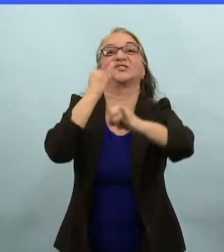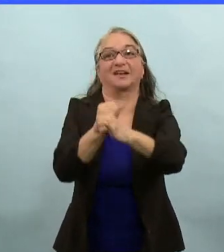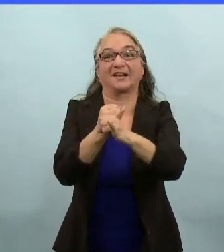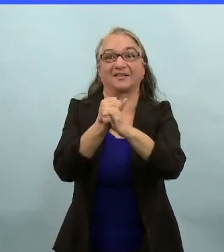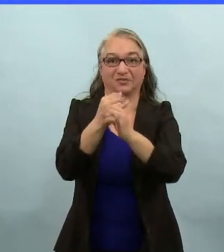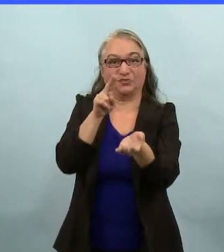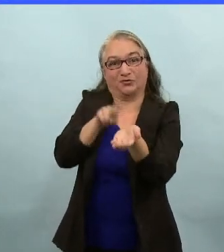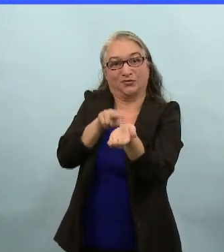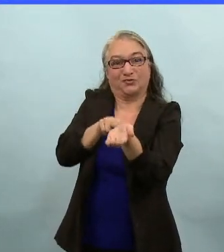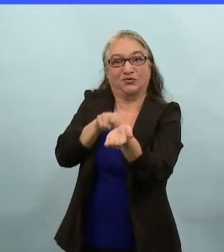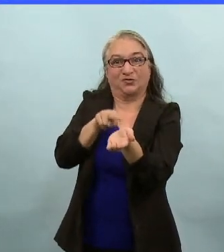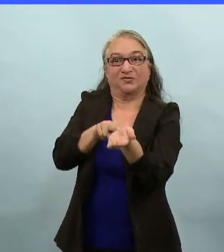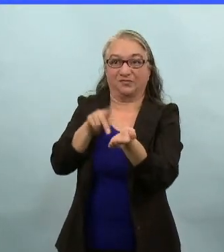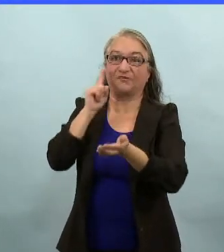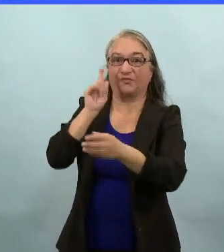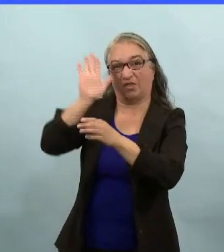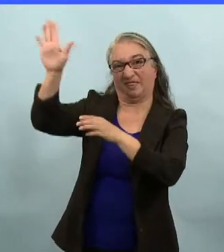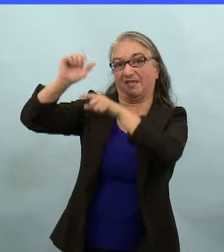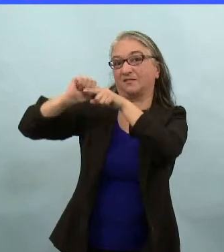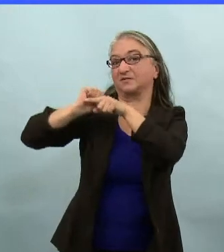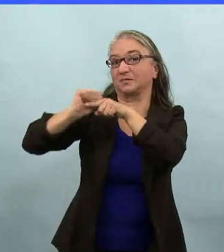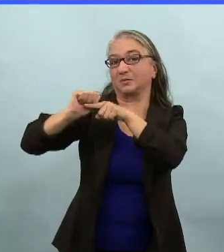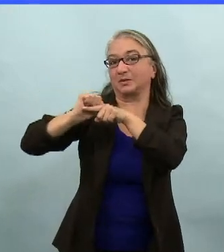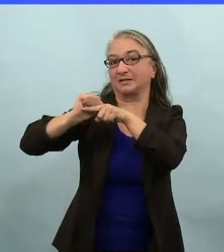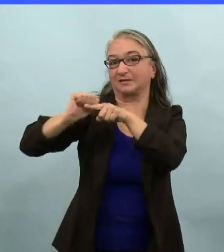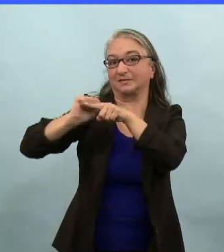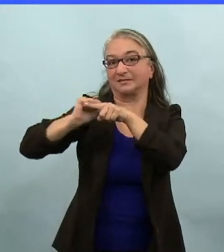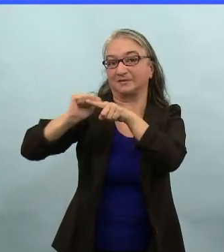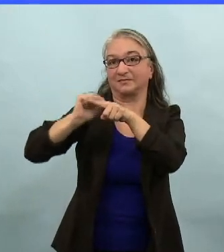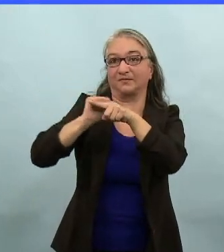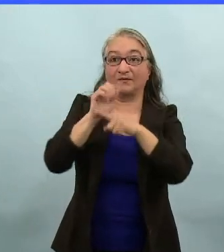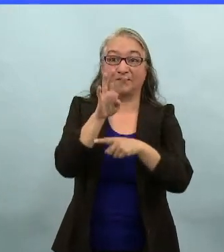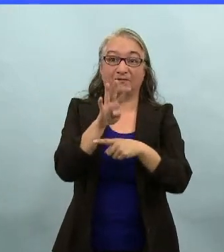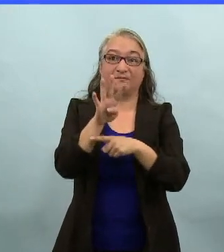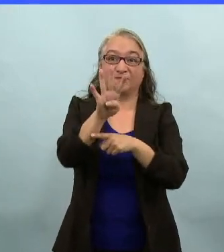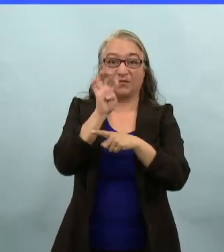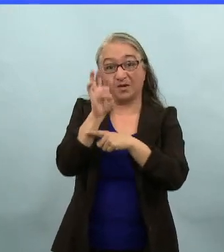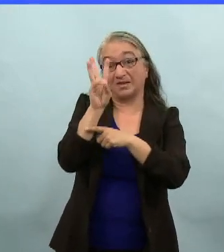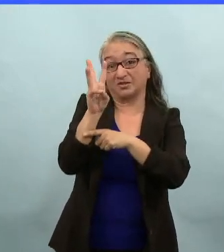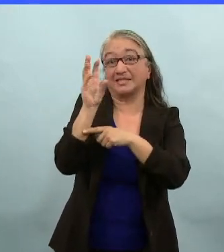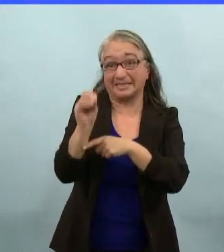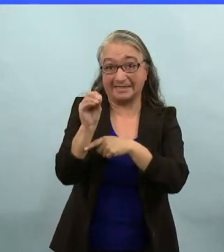hundred and sixty applicants met the basic eligibility criteria to take the next steps